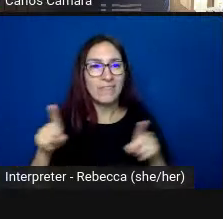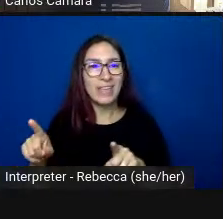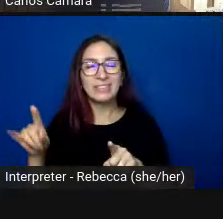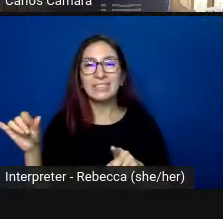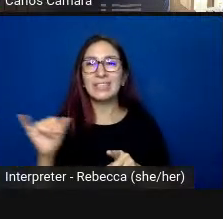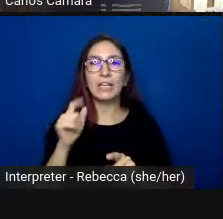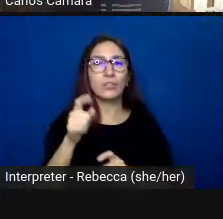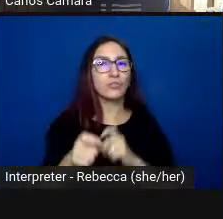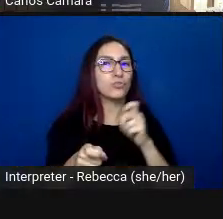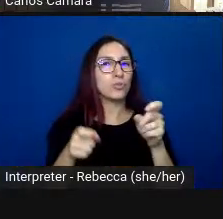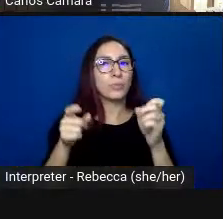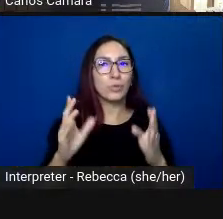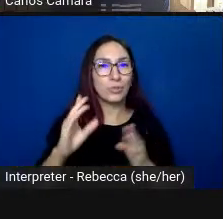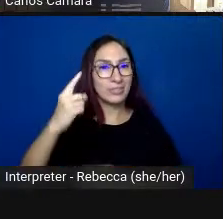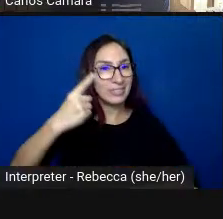Also, you have this great